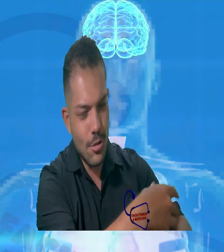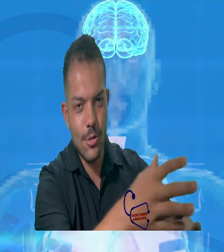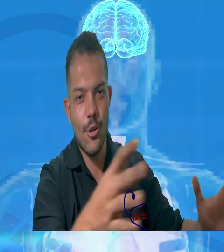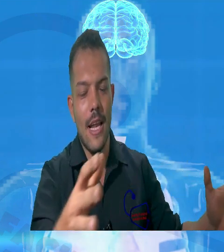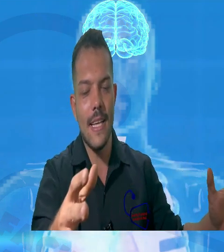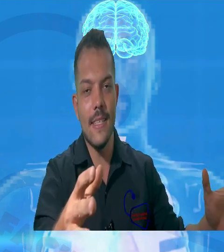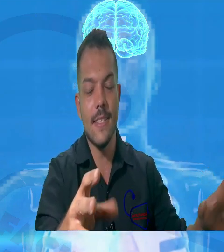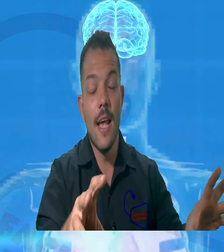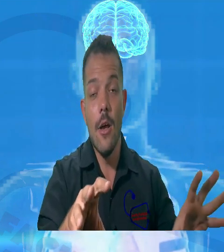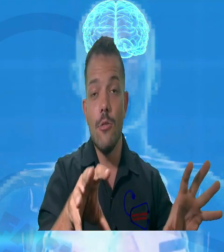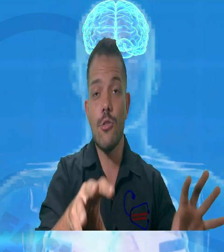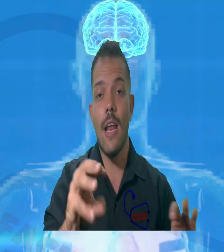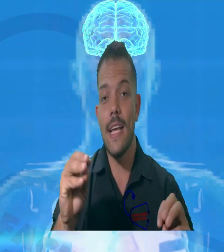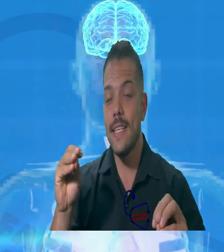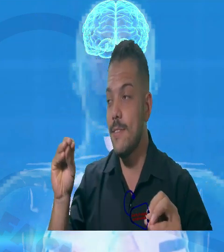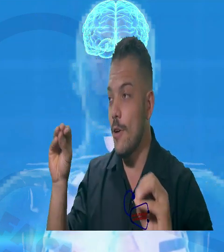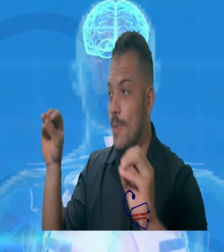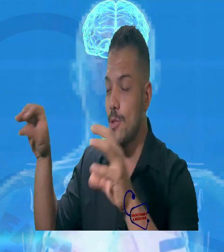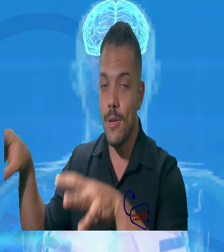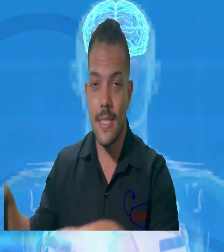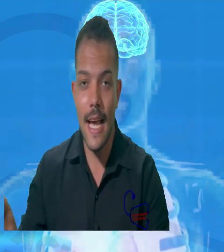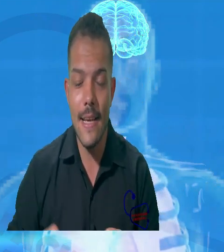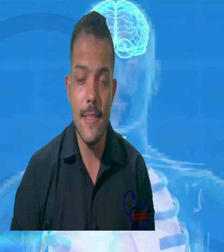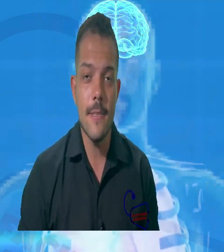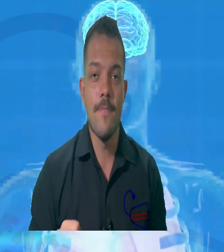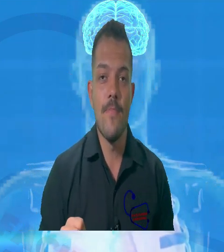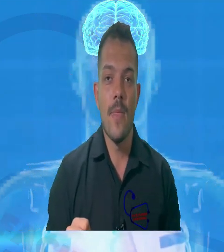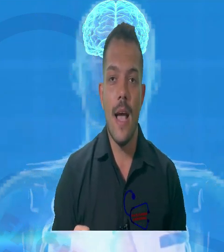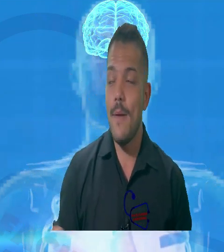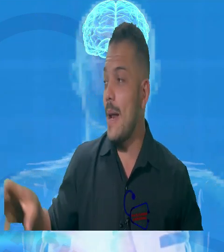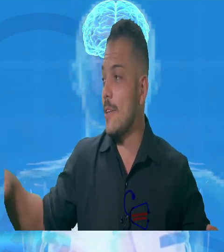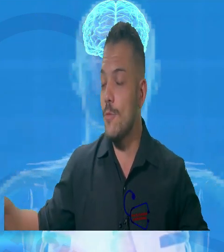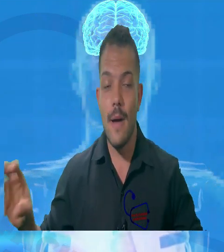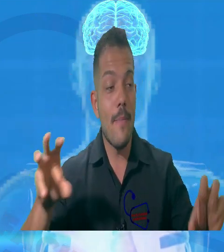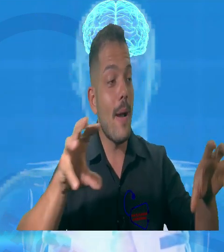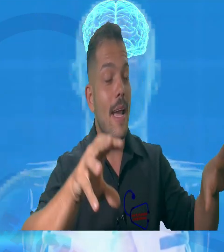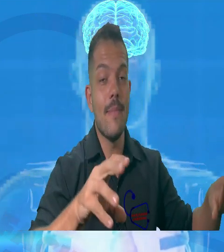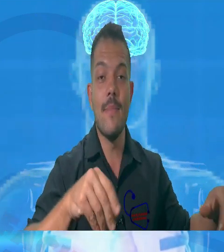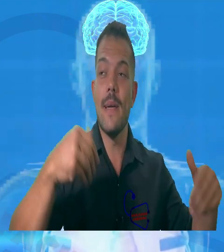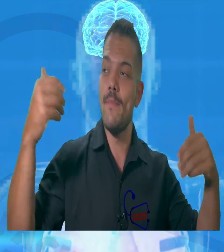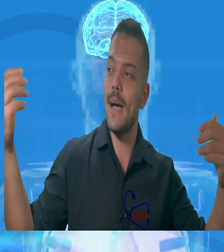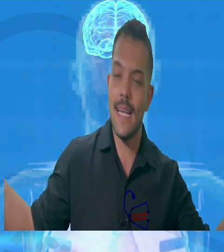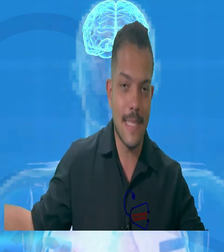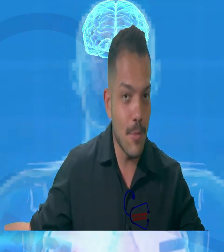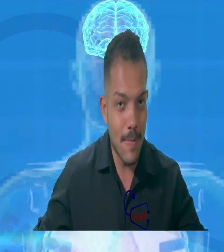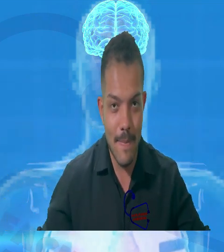. Dad and Mom pass it on to Dad,